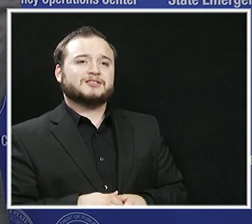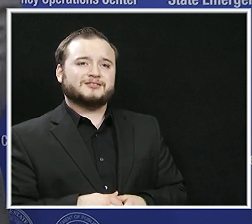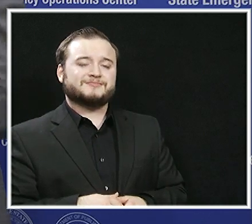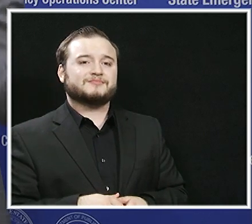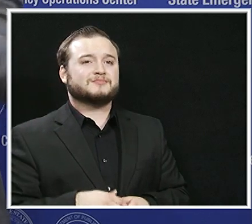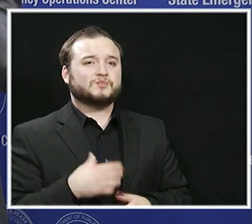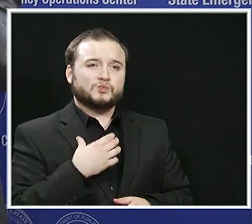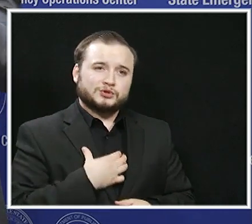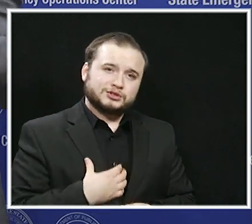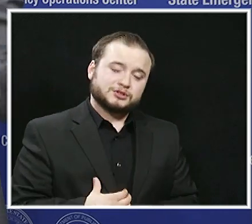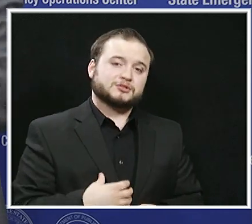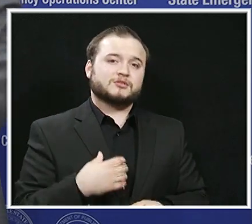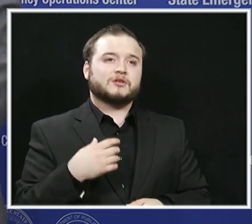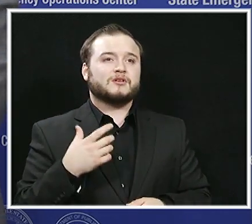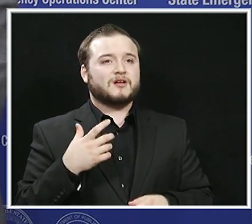≫ No,